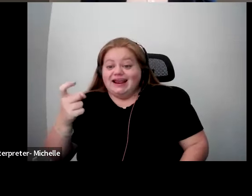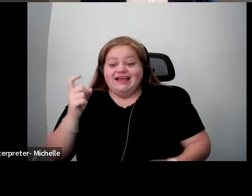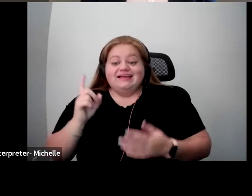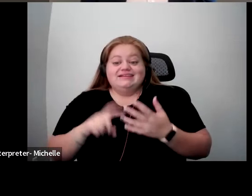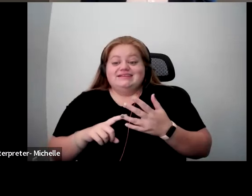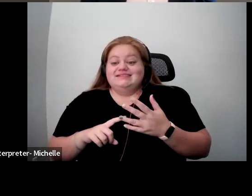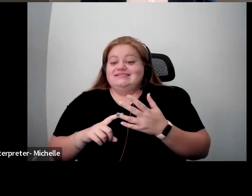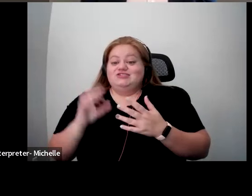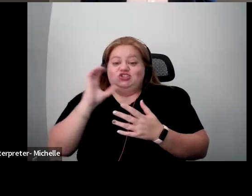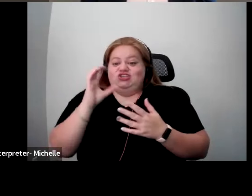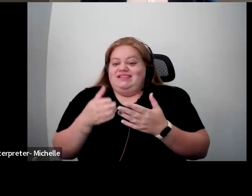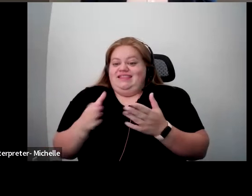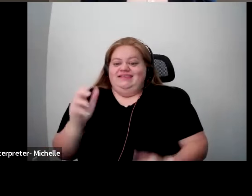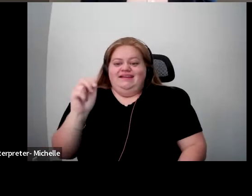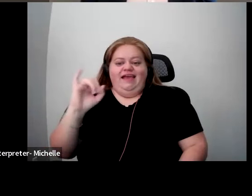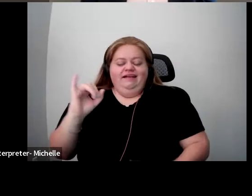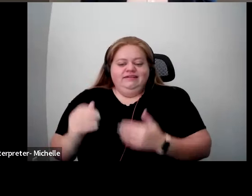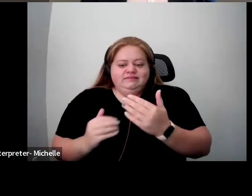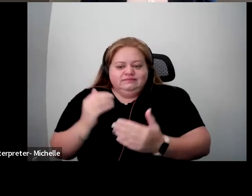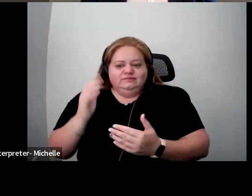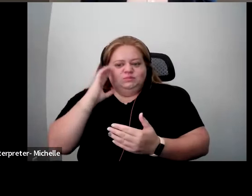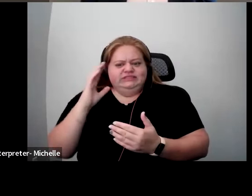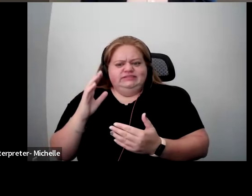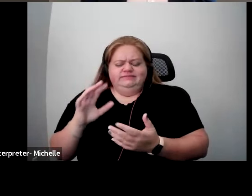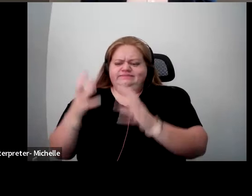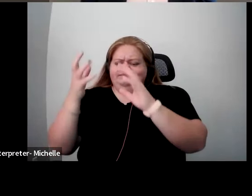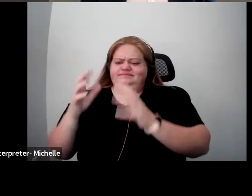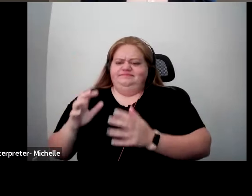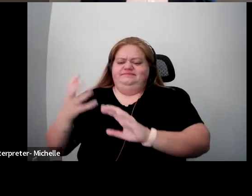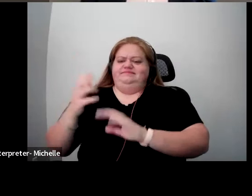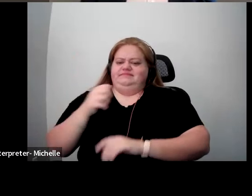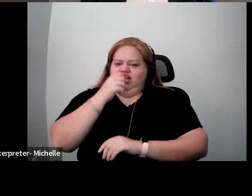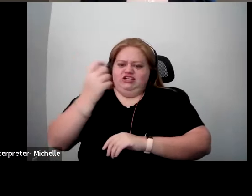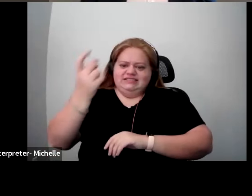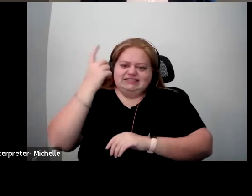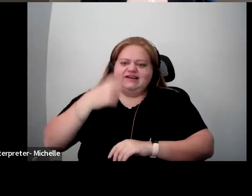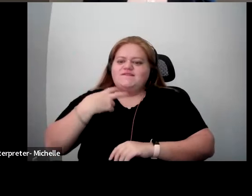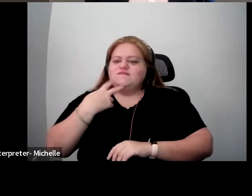engines and AI processing and voice input, et cetera.